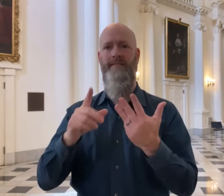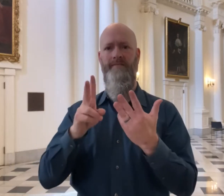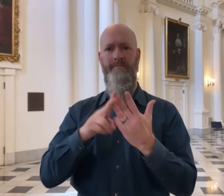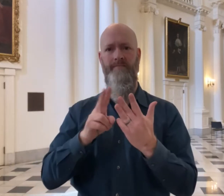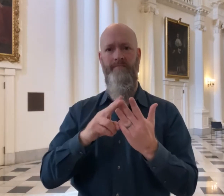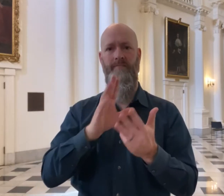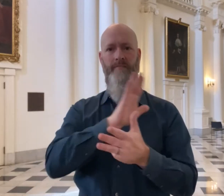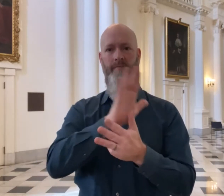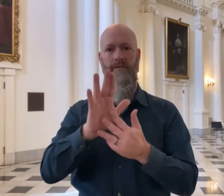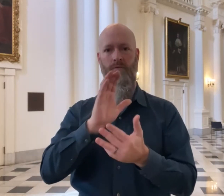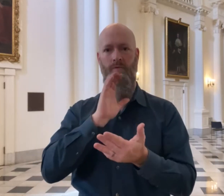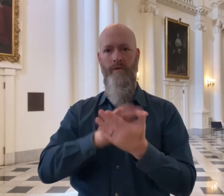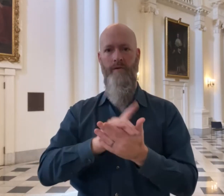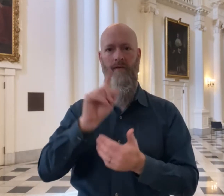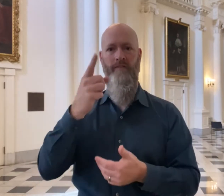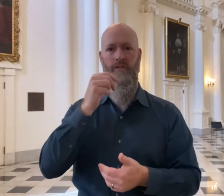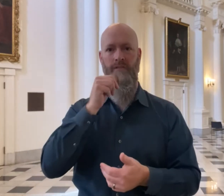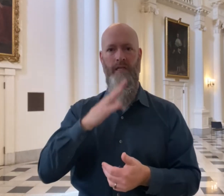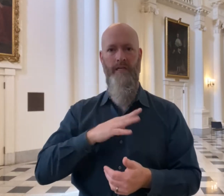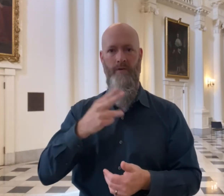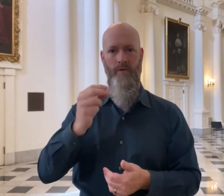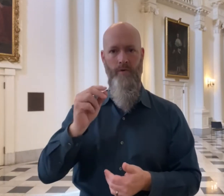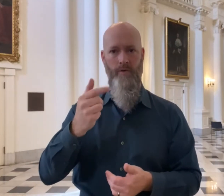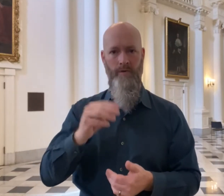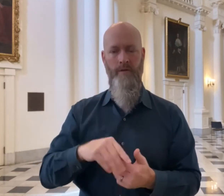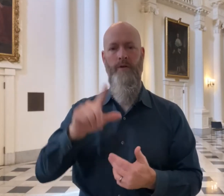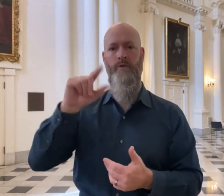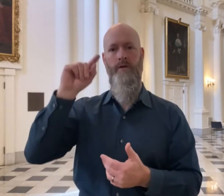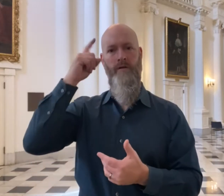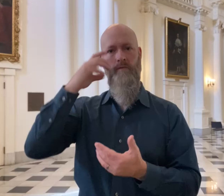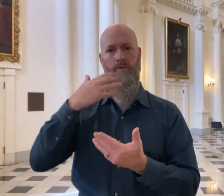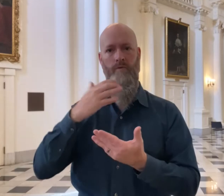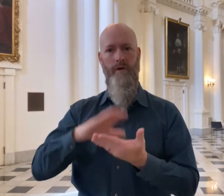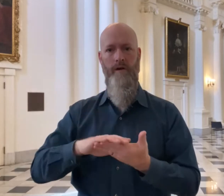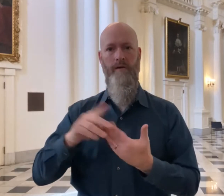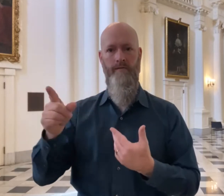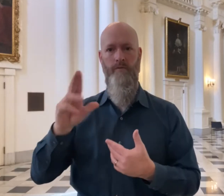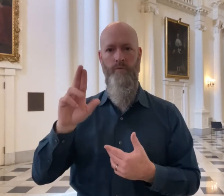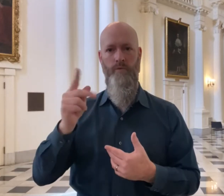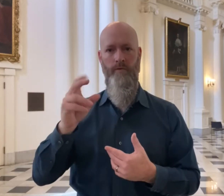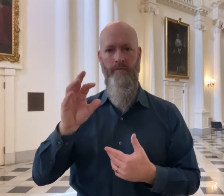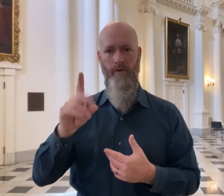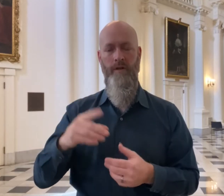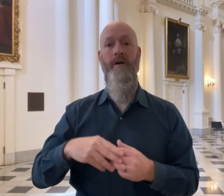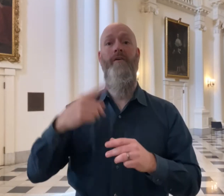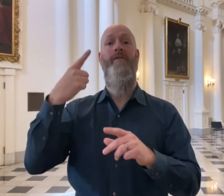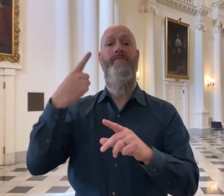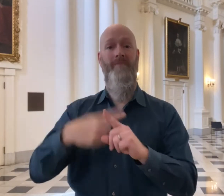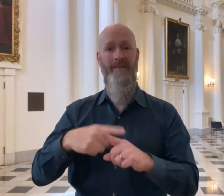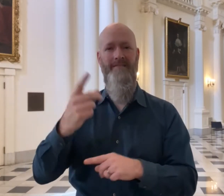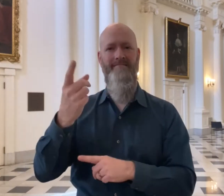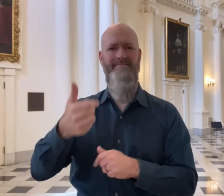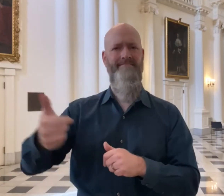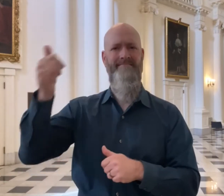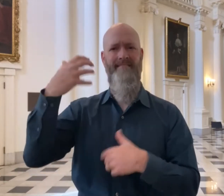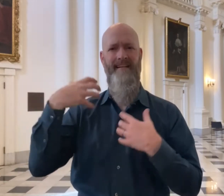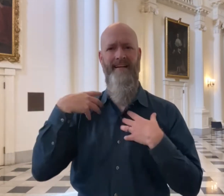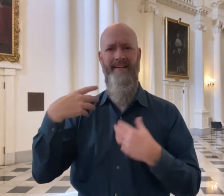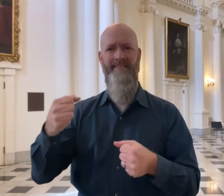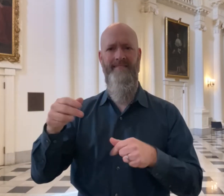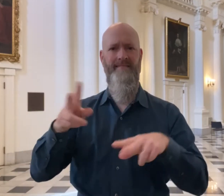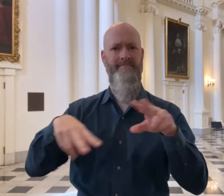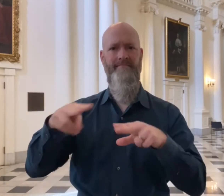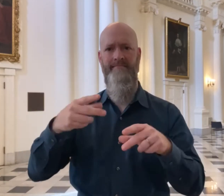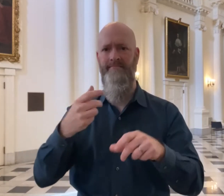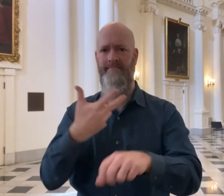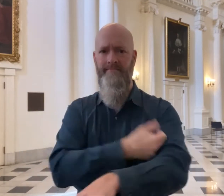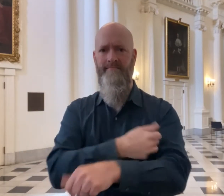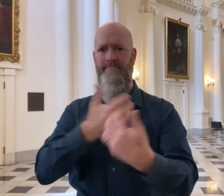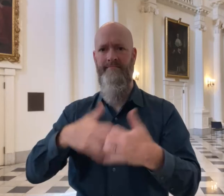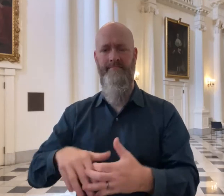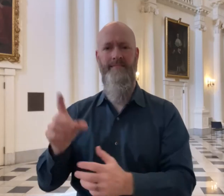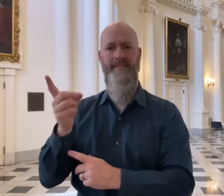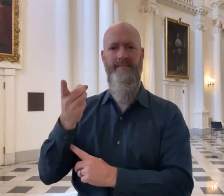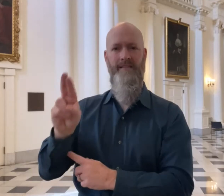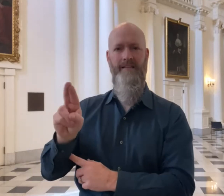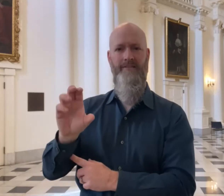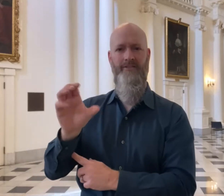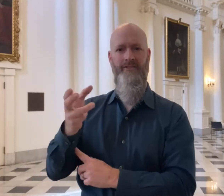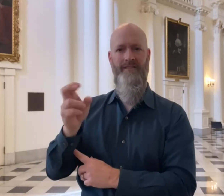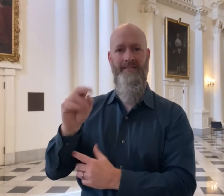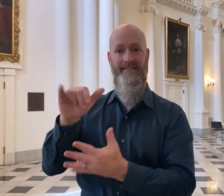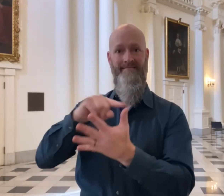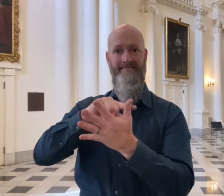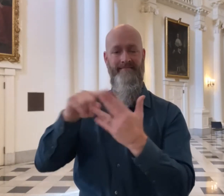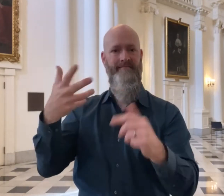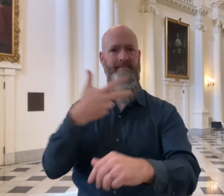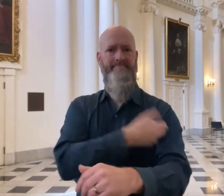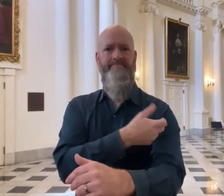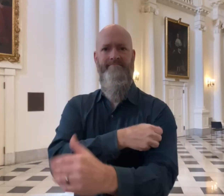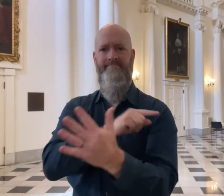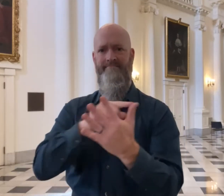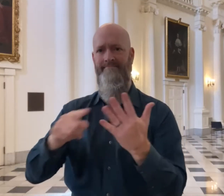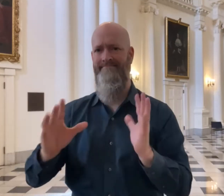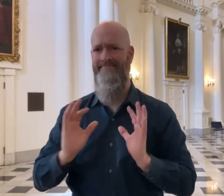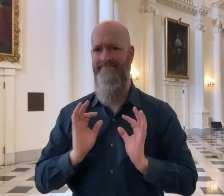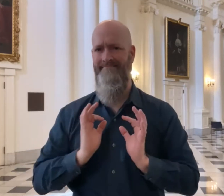First Lady Yumi Hogan, Monica Rutherford, and Maryland Deputy Health Secretary Dr. Jinlene Chan.